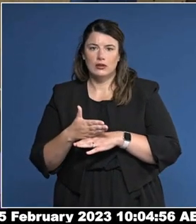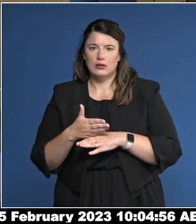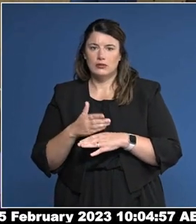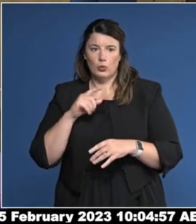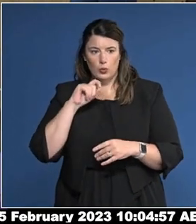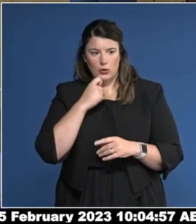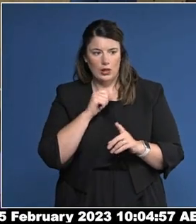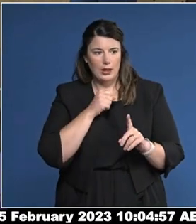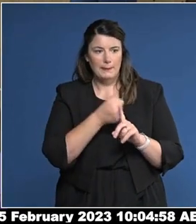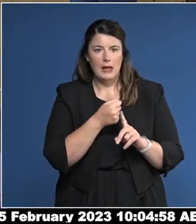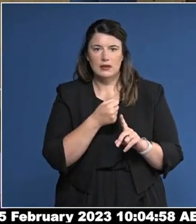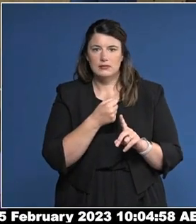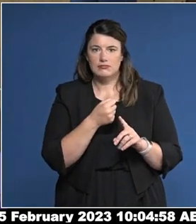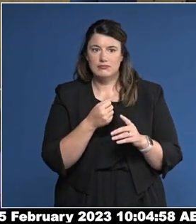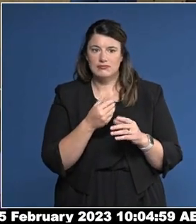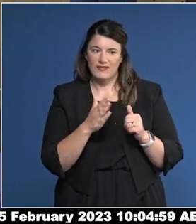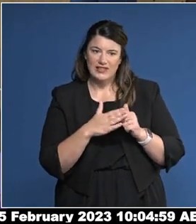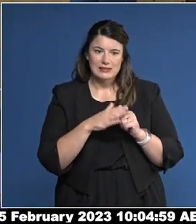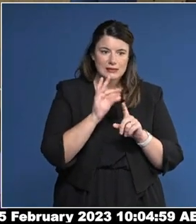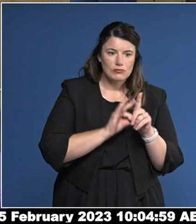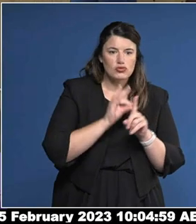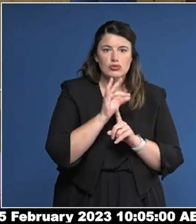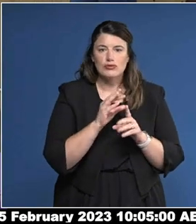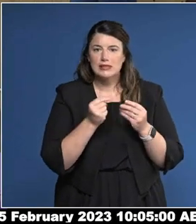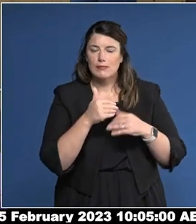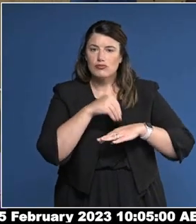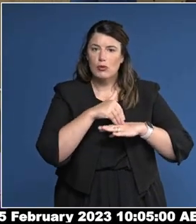least some of the issues that were identified in the Commissioners' Report.